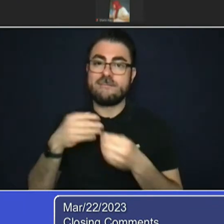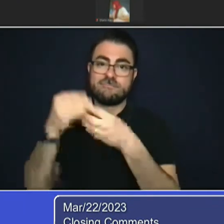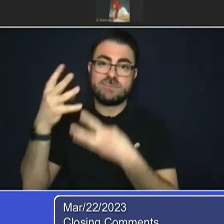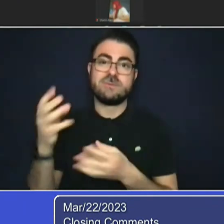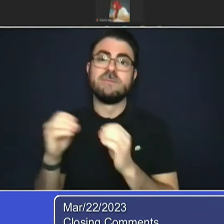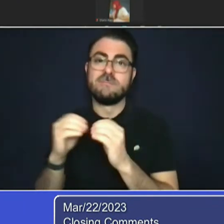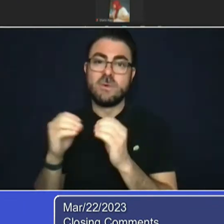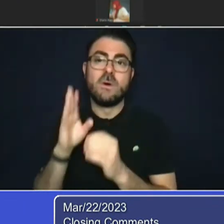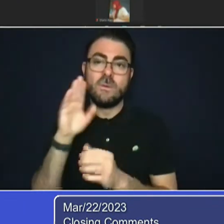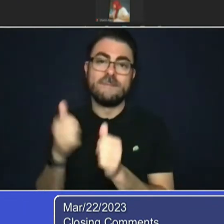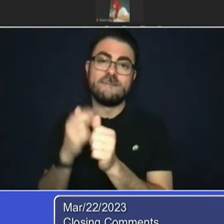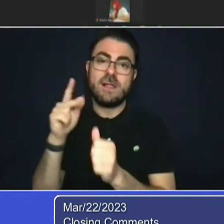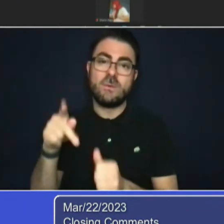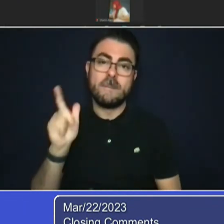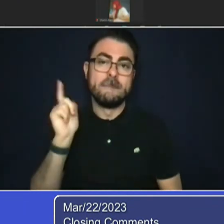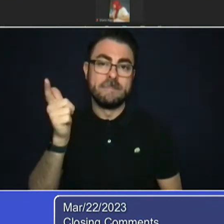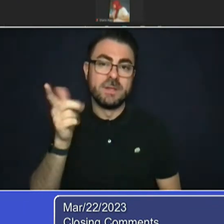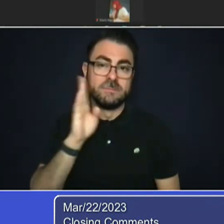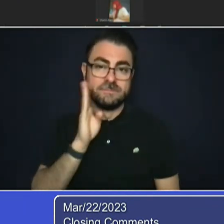PROBABLY MORE QUESTIONS OUT